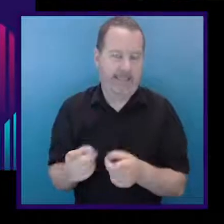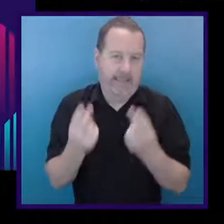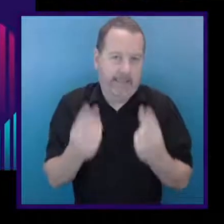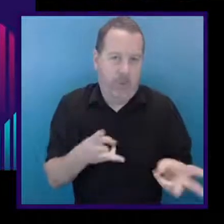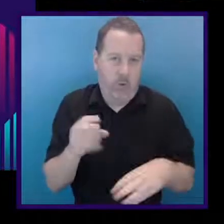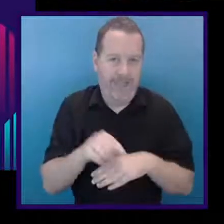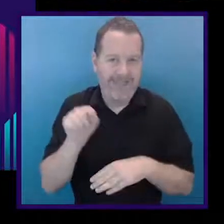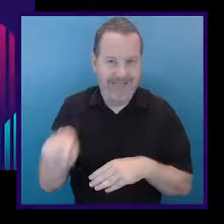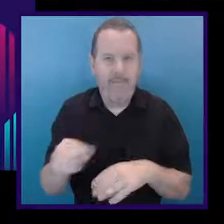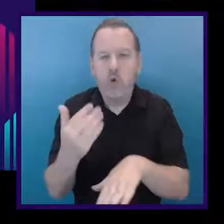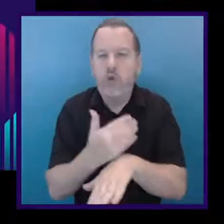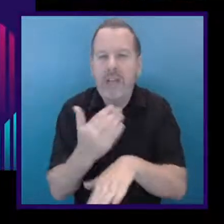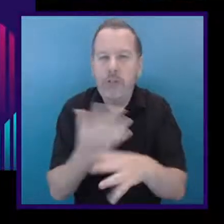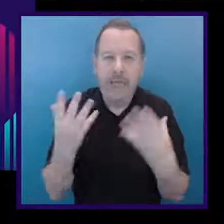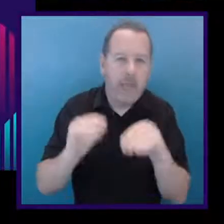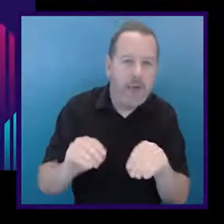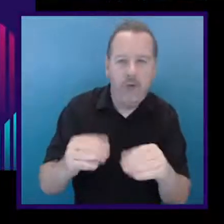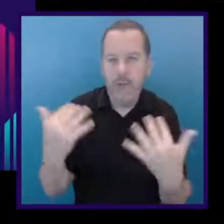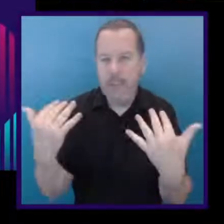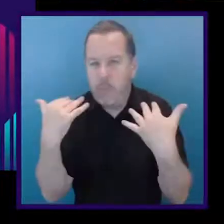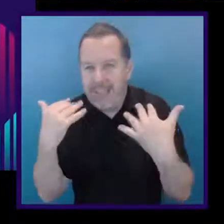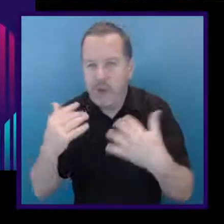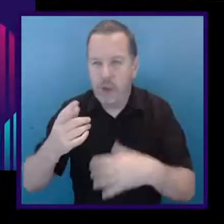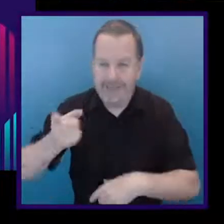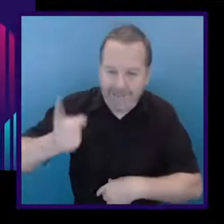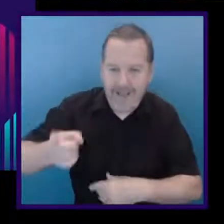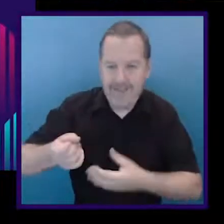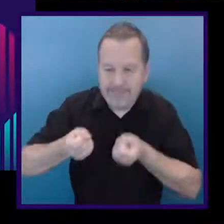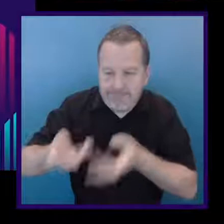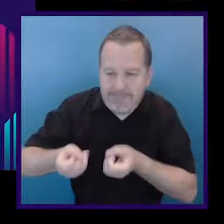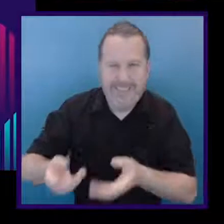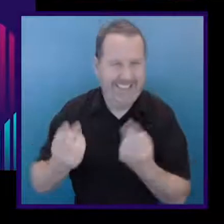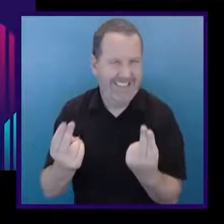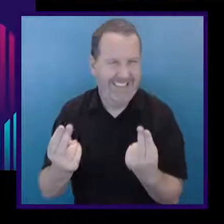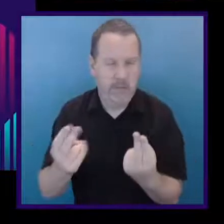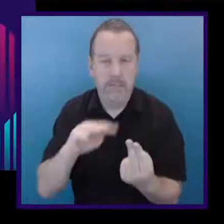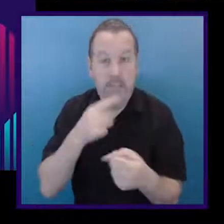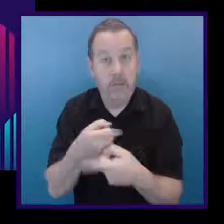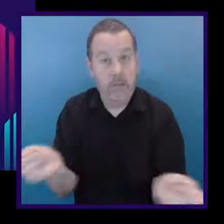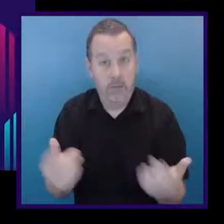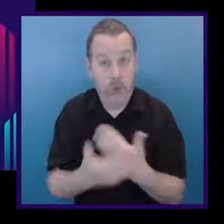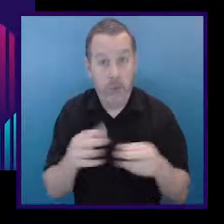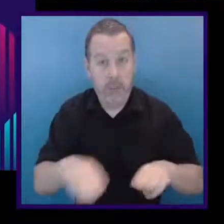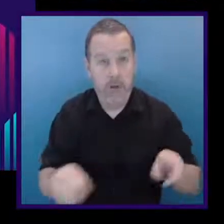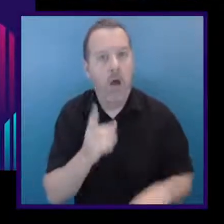advice and guidance IN schools so that young people can see the value of languages for their future self.